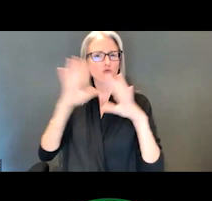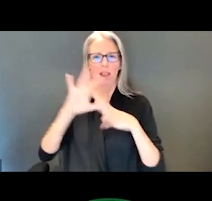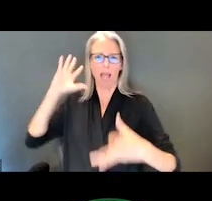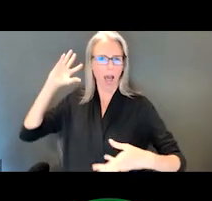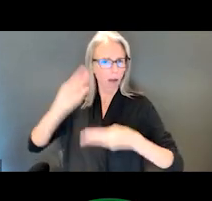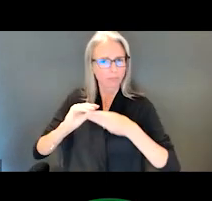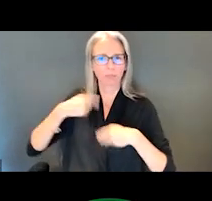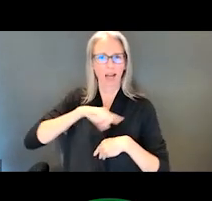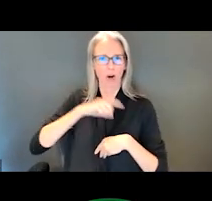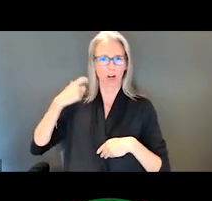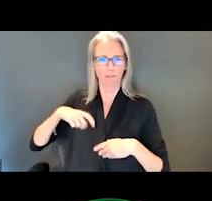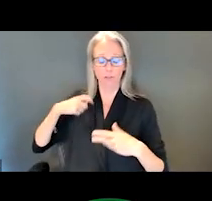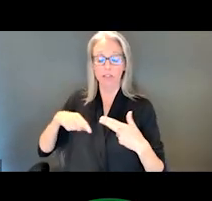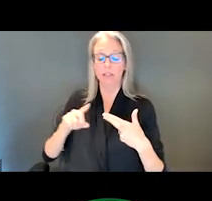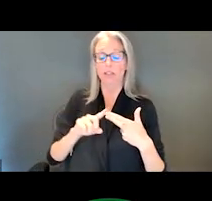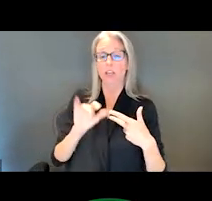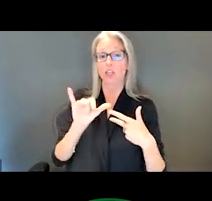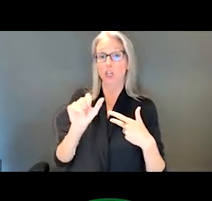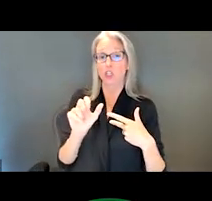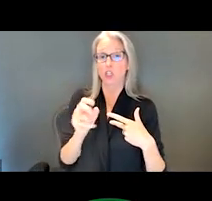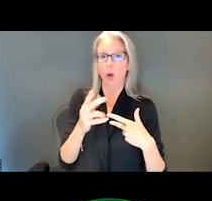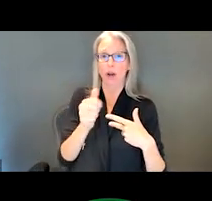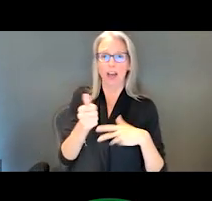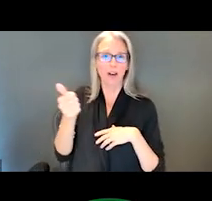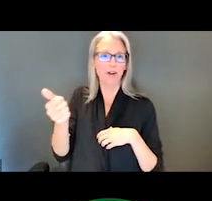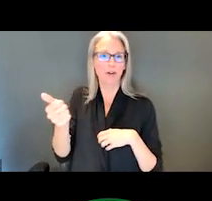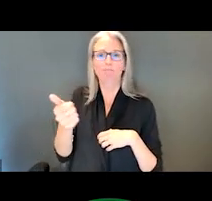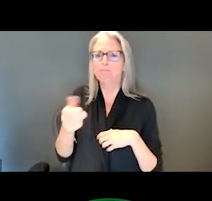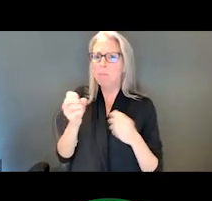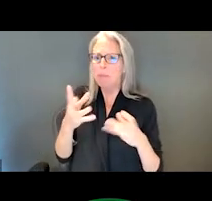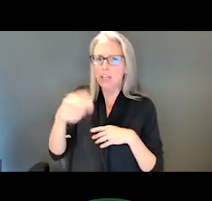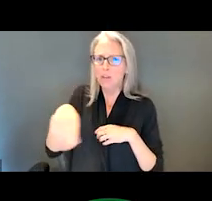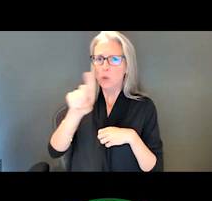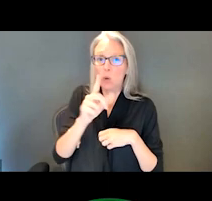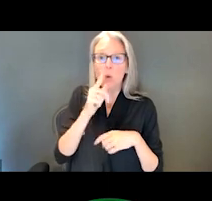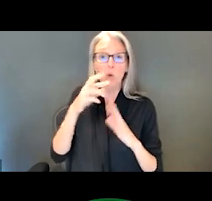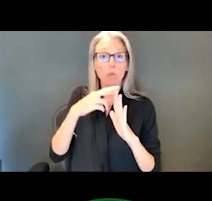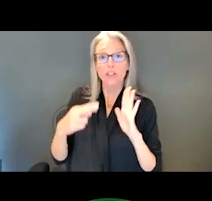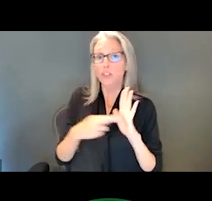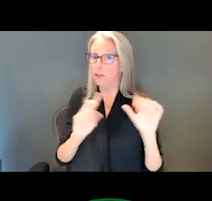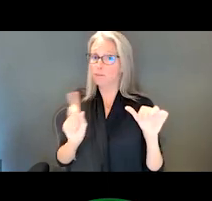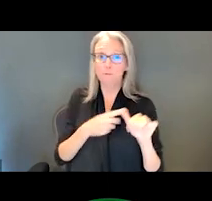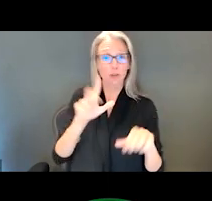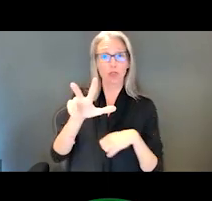And then we have, and Wacos, they were our technical experts who made sure the right